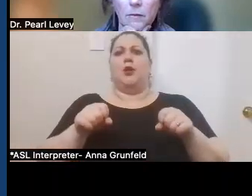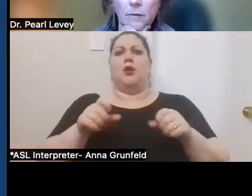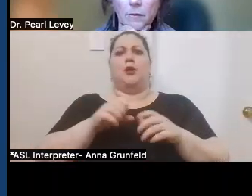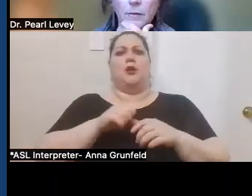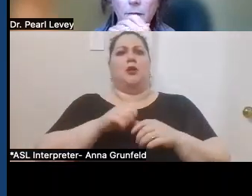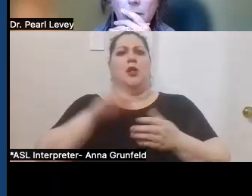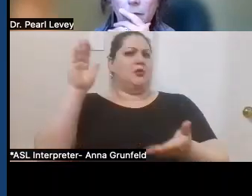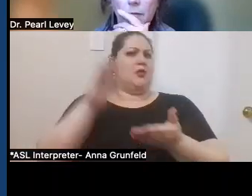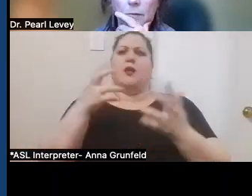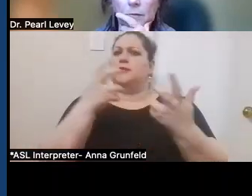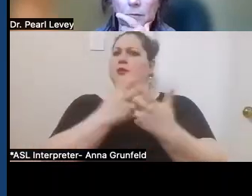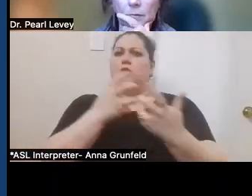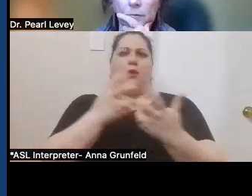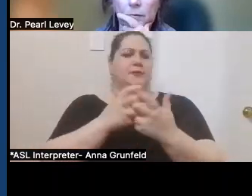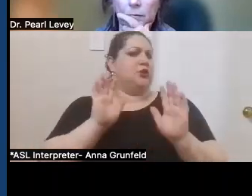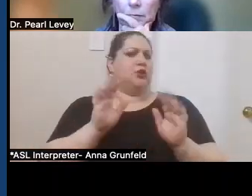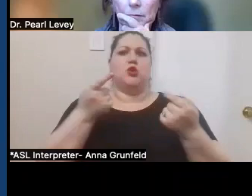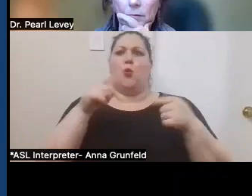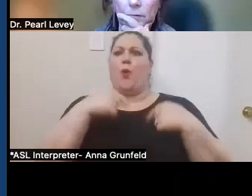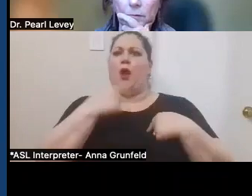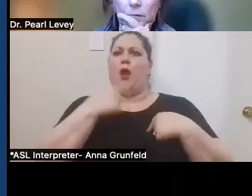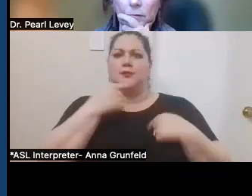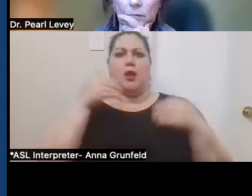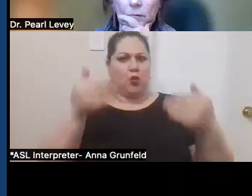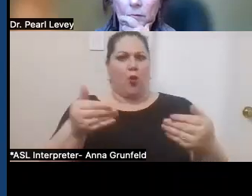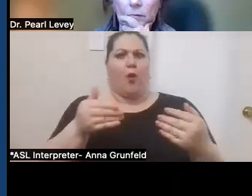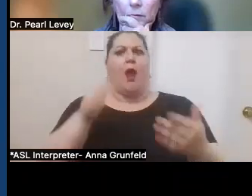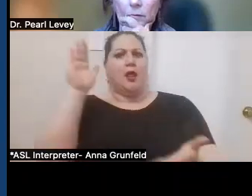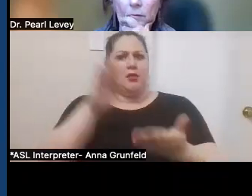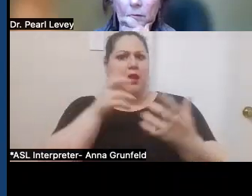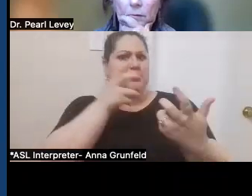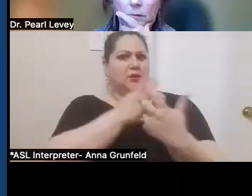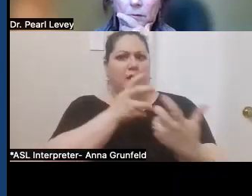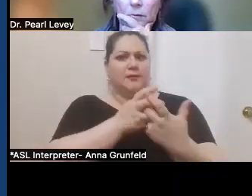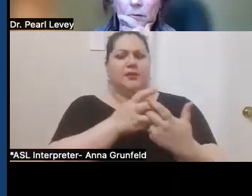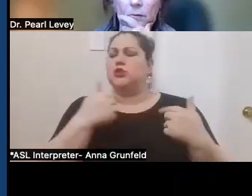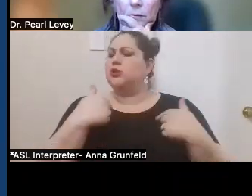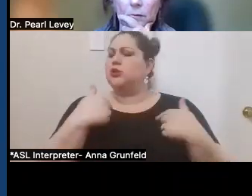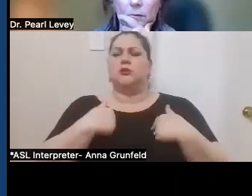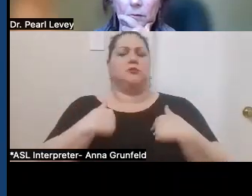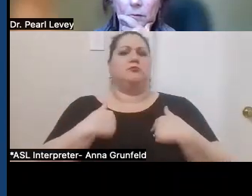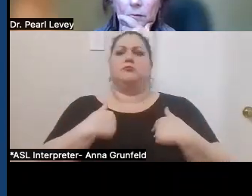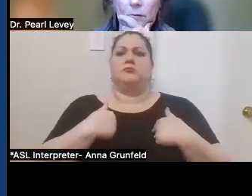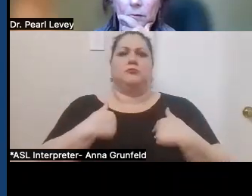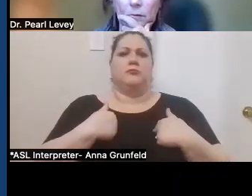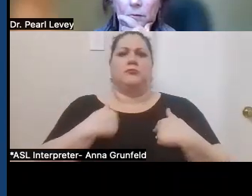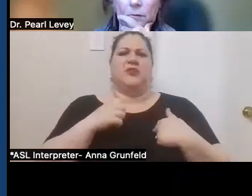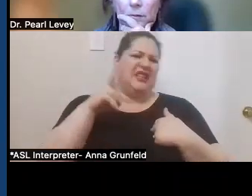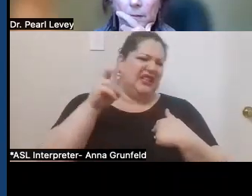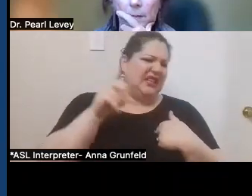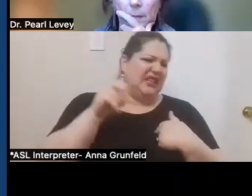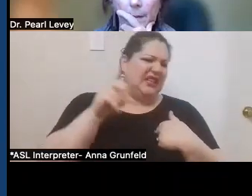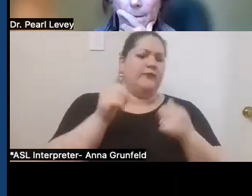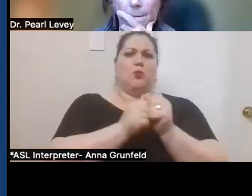when I said to go ahead with that and and even with careful documentation this has been an argument that's been used as well.